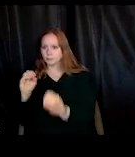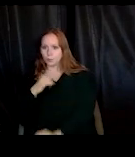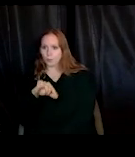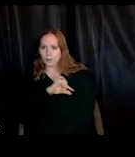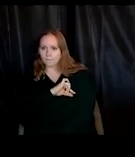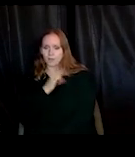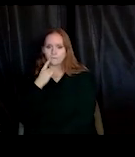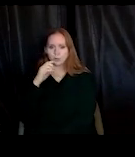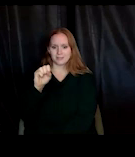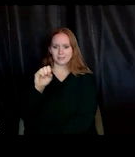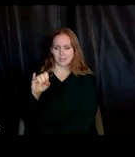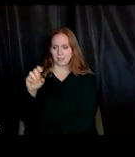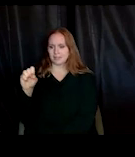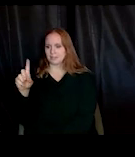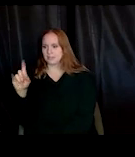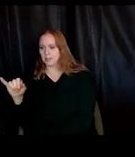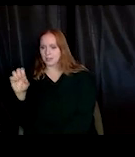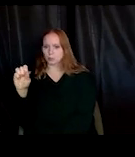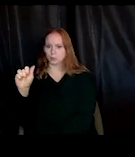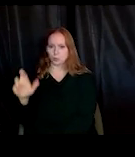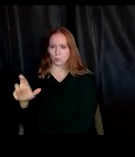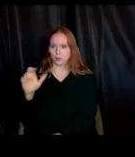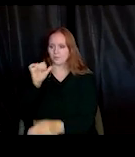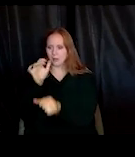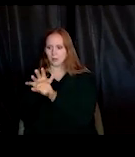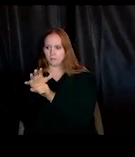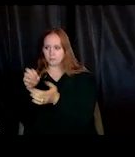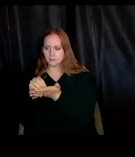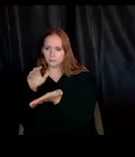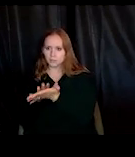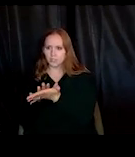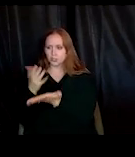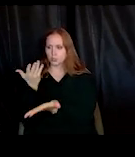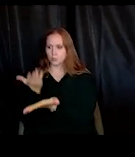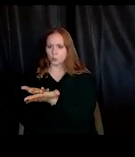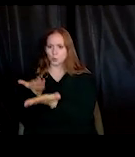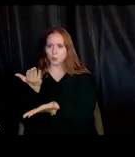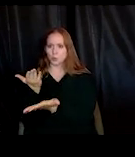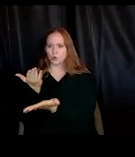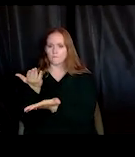or have not enough documentation to be able to prove that they would be approved for a claim,